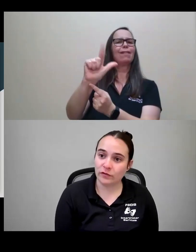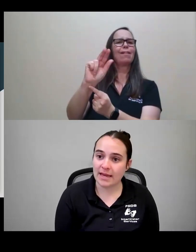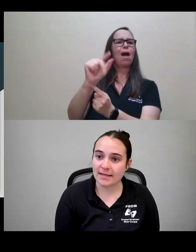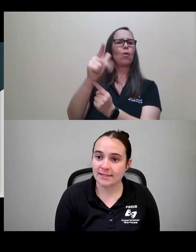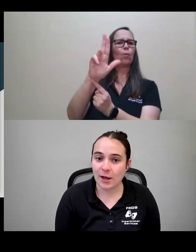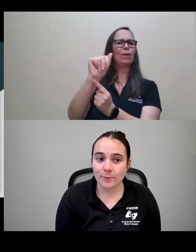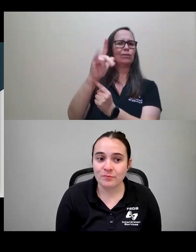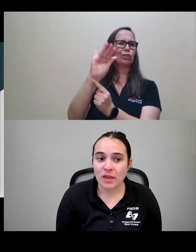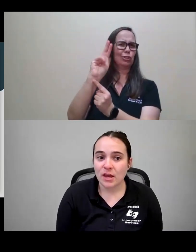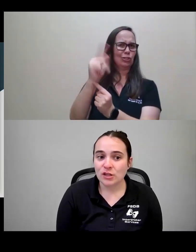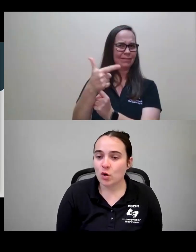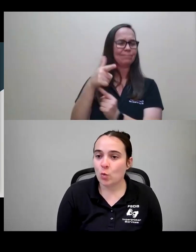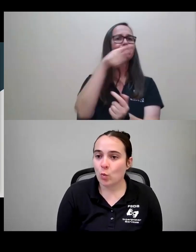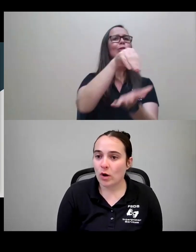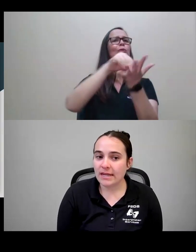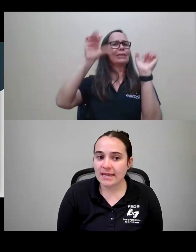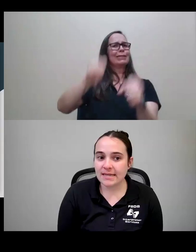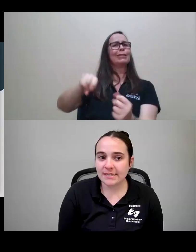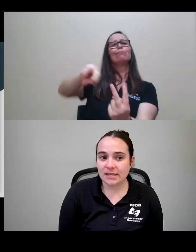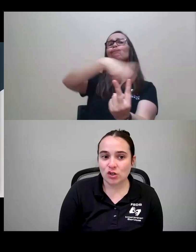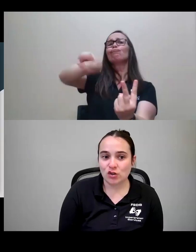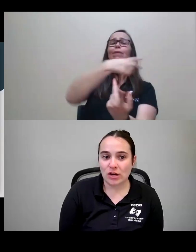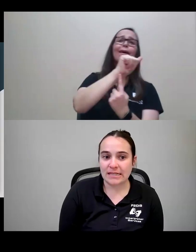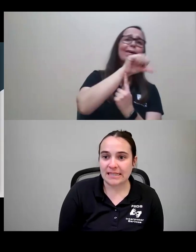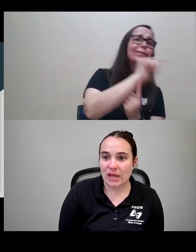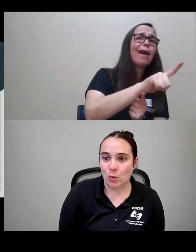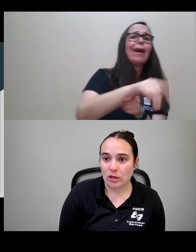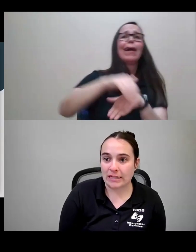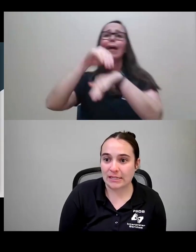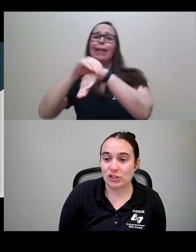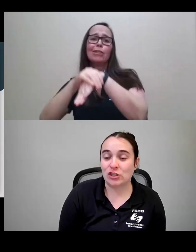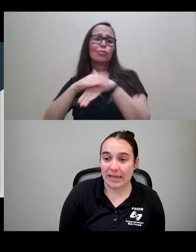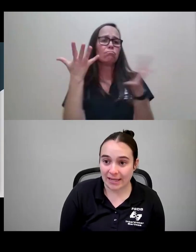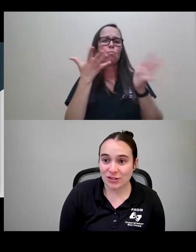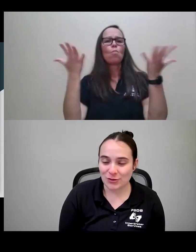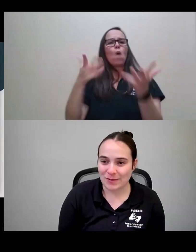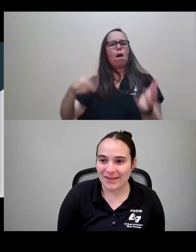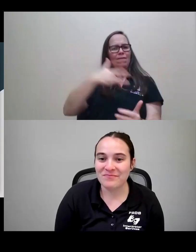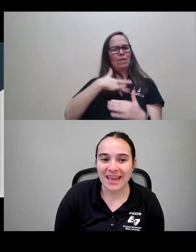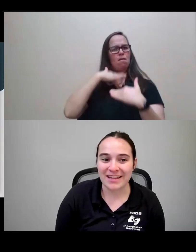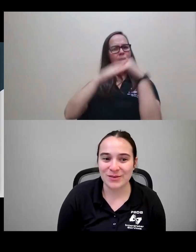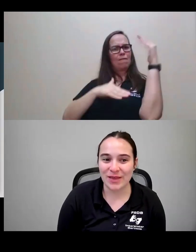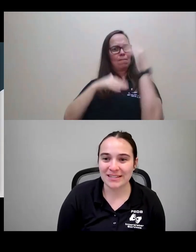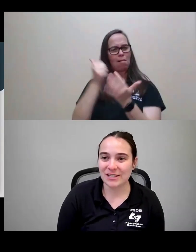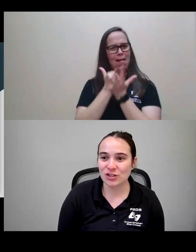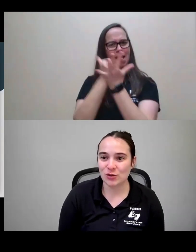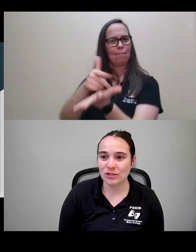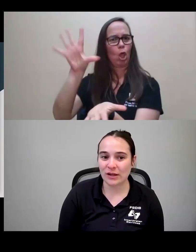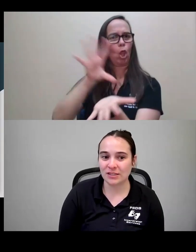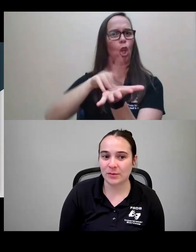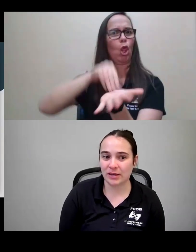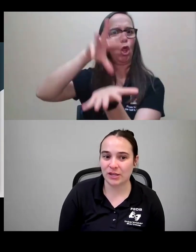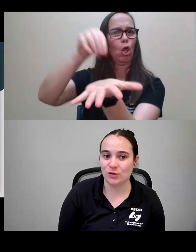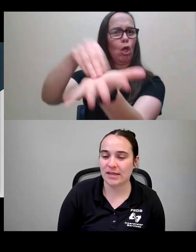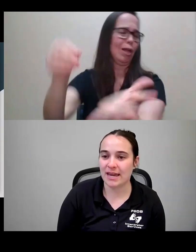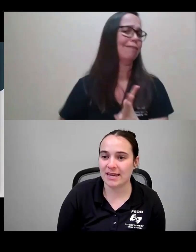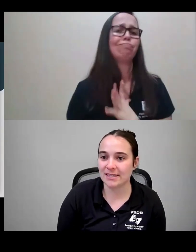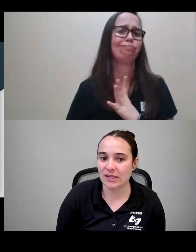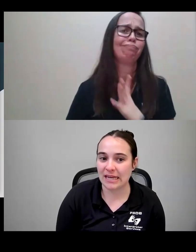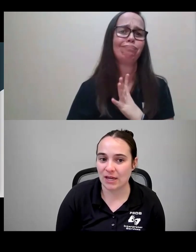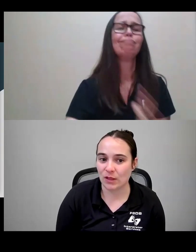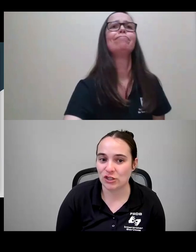switch over to ASL. So what is translanguaging? Excuse me. And so that's students flexibility use ASL and